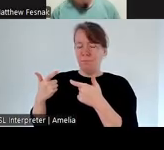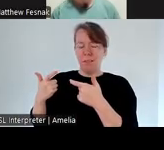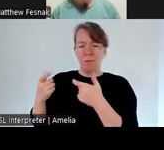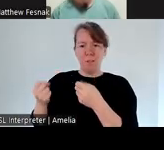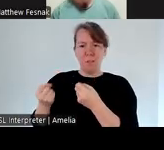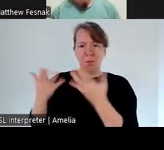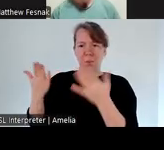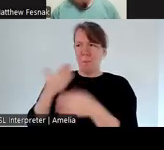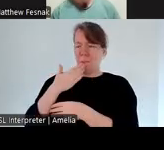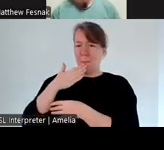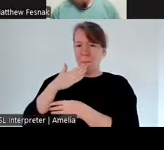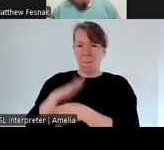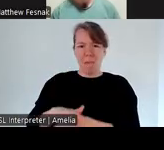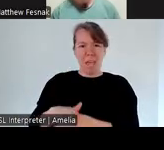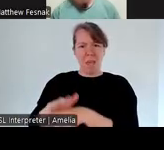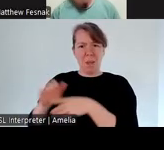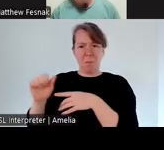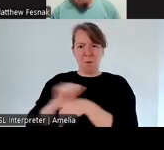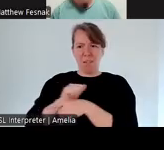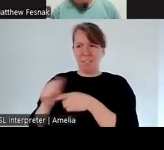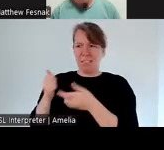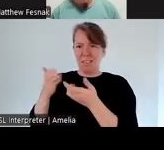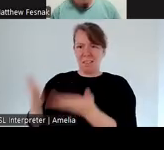that, like, we wouldn't want to do if we were just, like, buying,